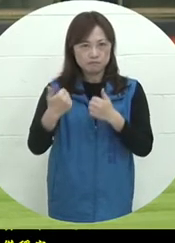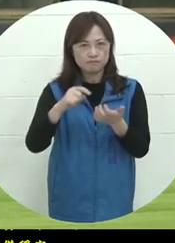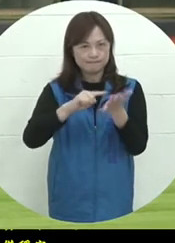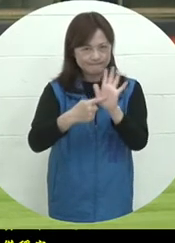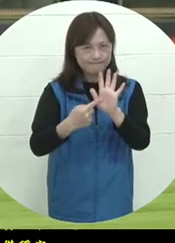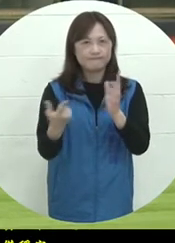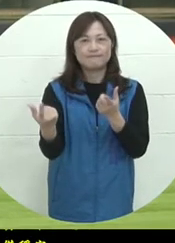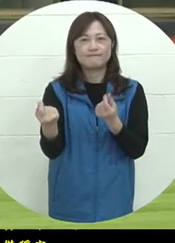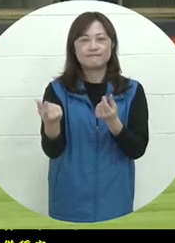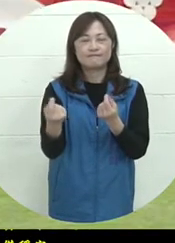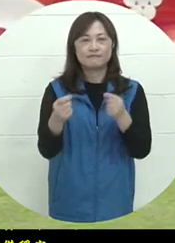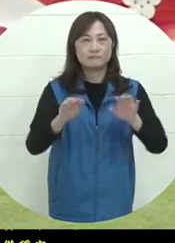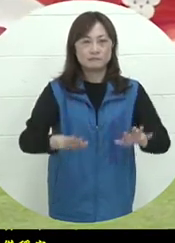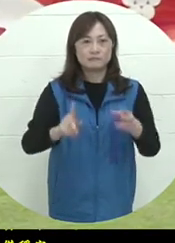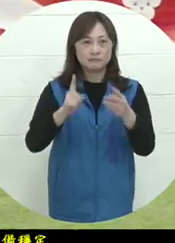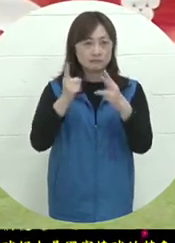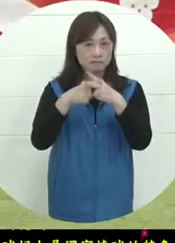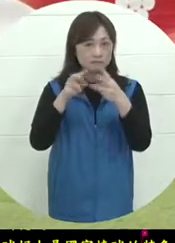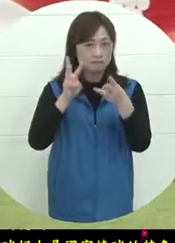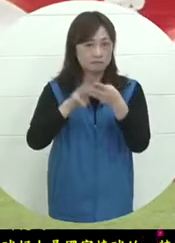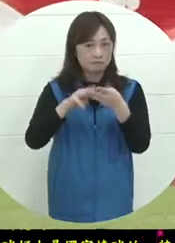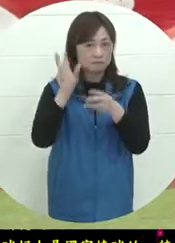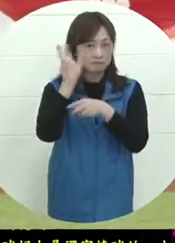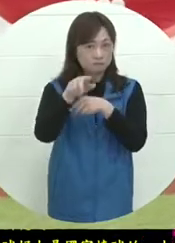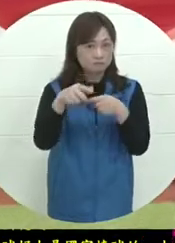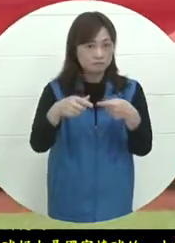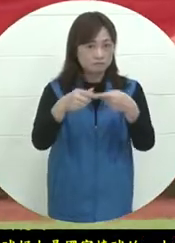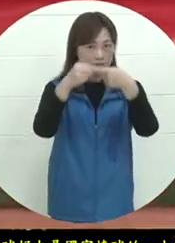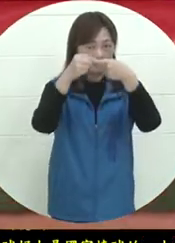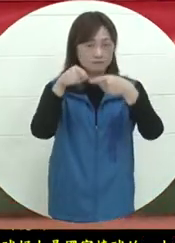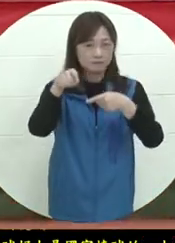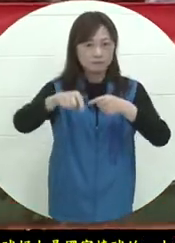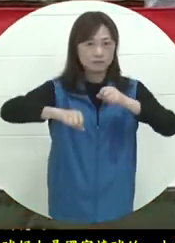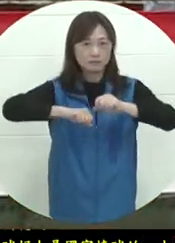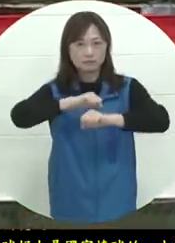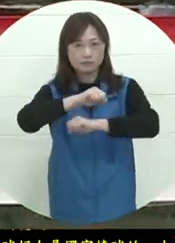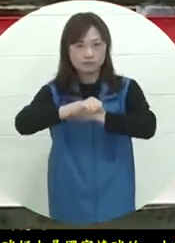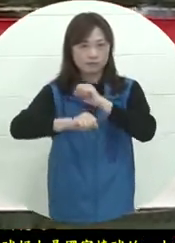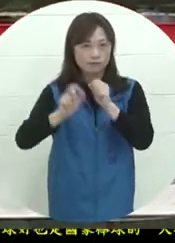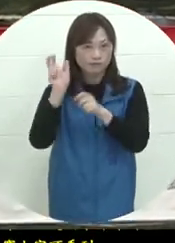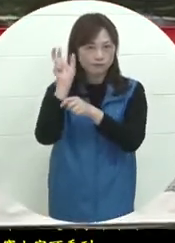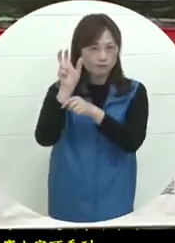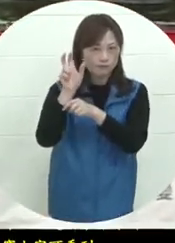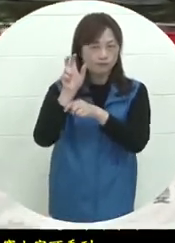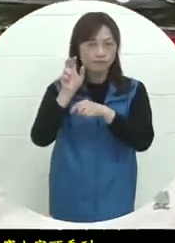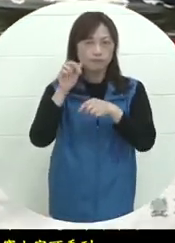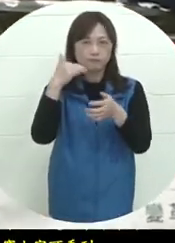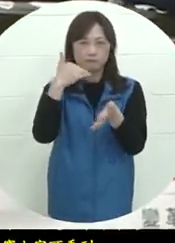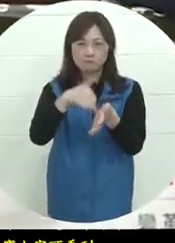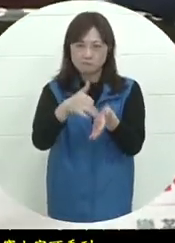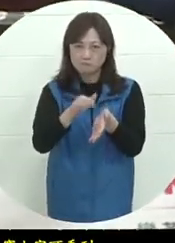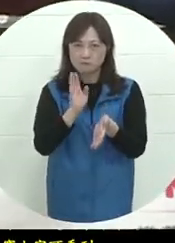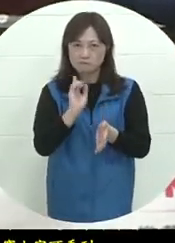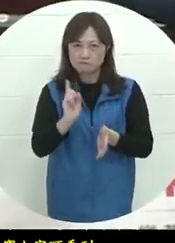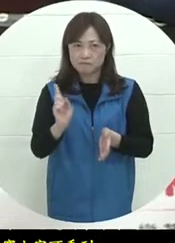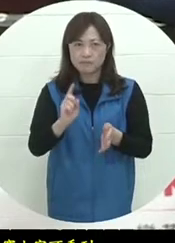Today, when Oda throws the first pitch, you can also see one of his pitching movements. In fact, even if it is quite Japanese,